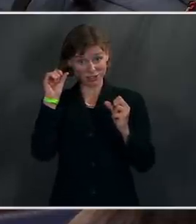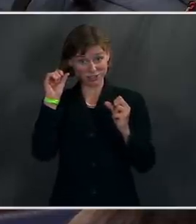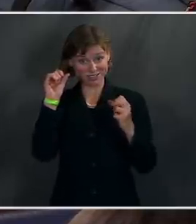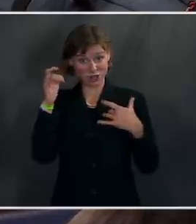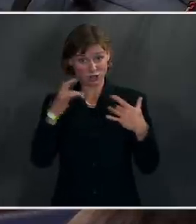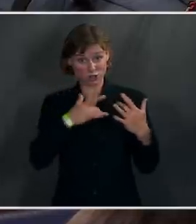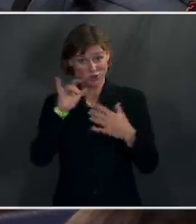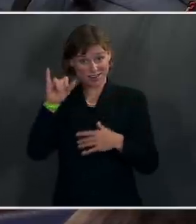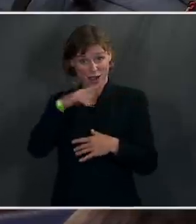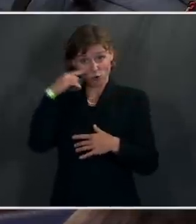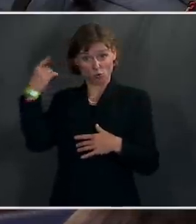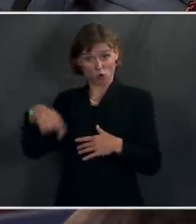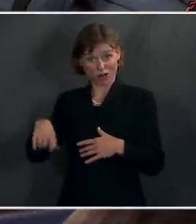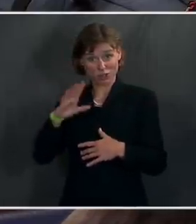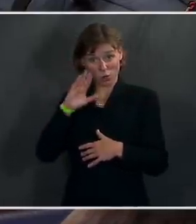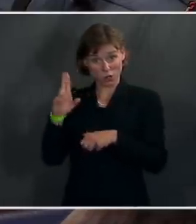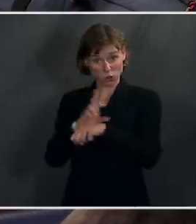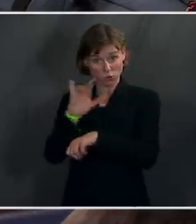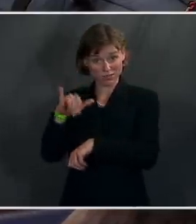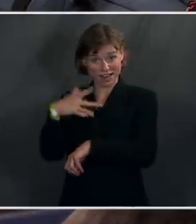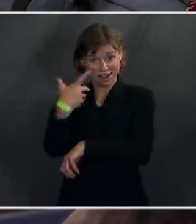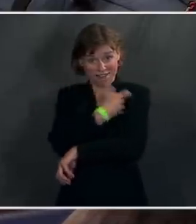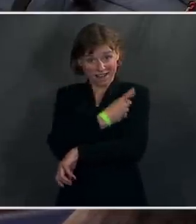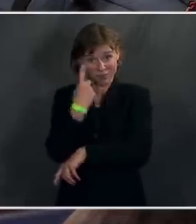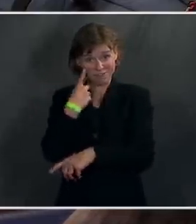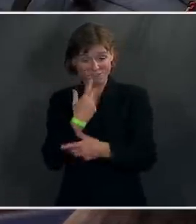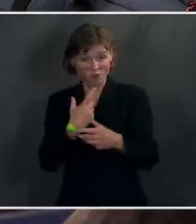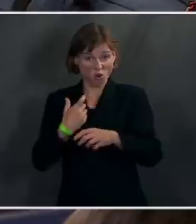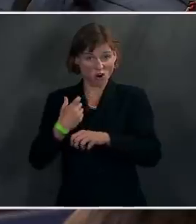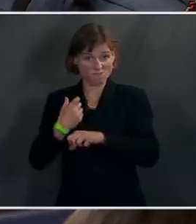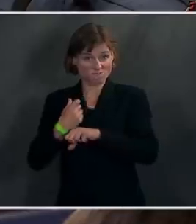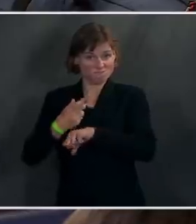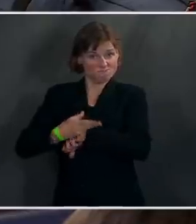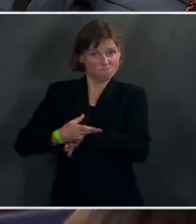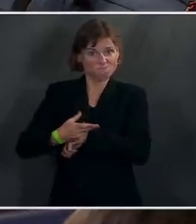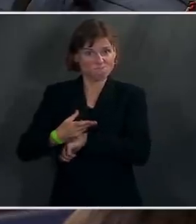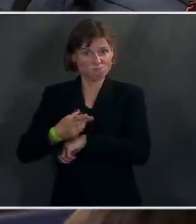to exert geopolitical power with nations in need